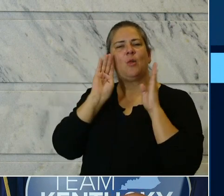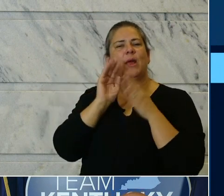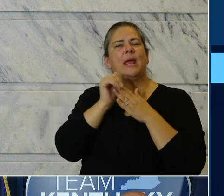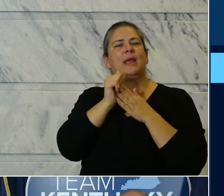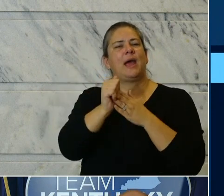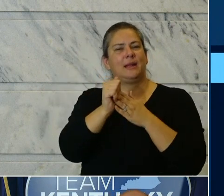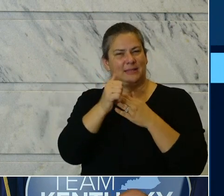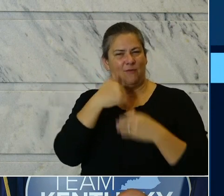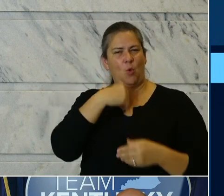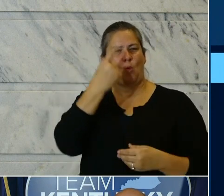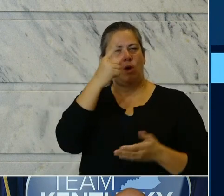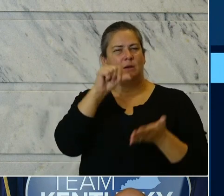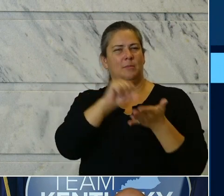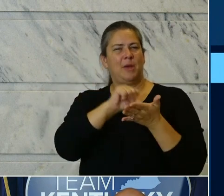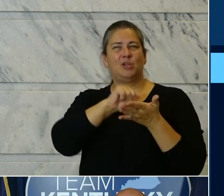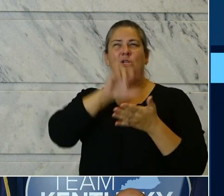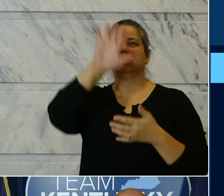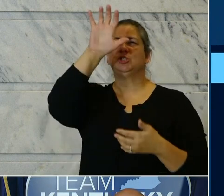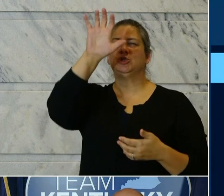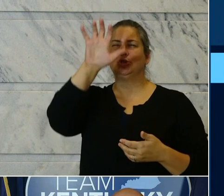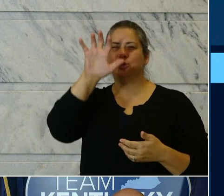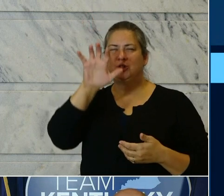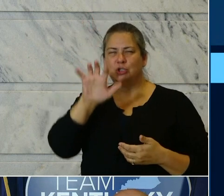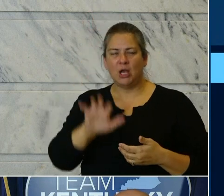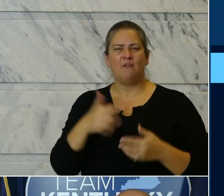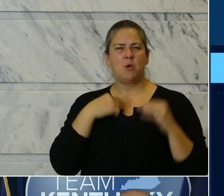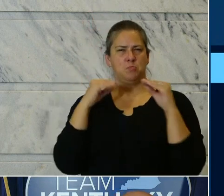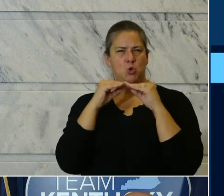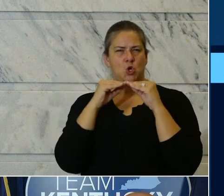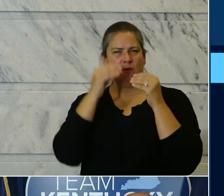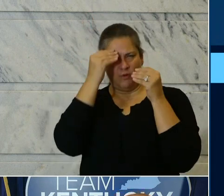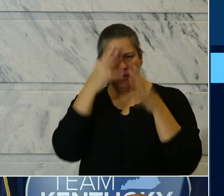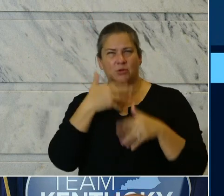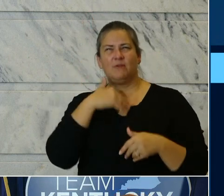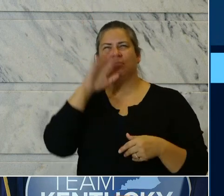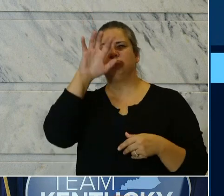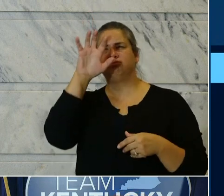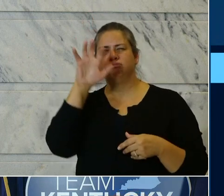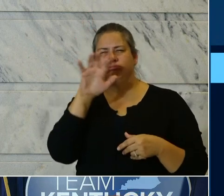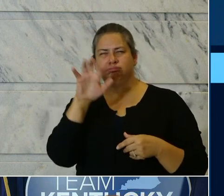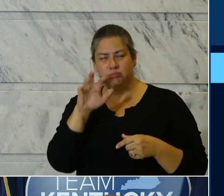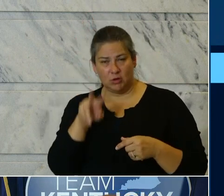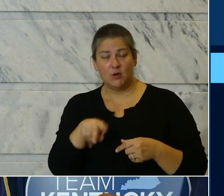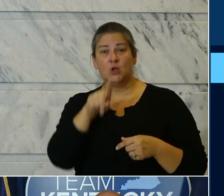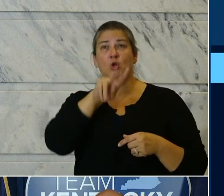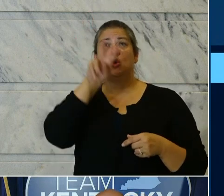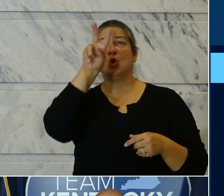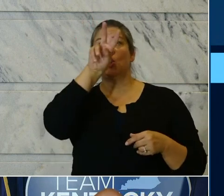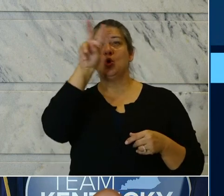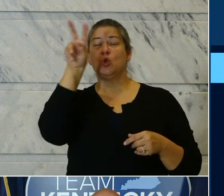POLL PUBLISHED A HOLLOWING GUIDANCE. FOR THE STATE. NEWS ONE P. AND THERE'S ALSO SO